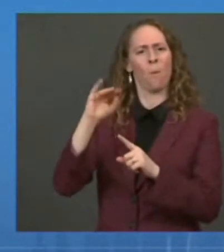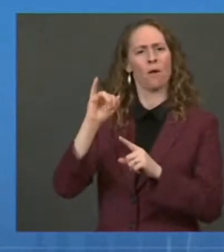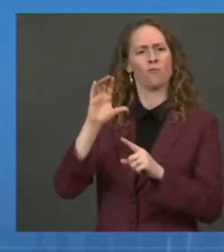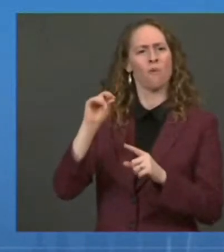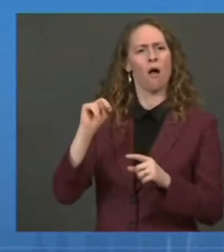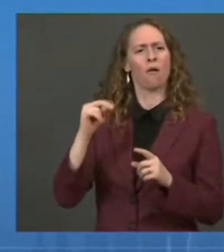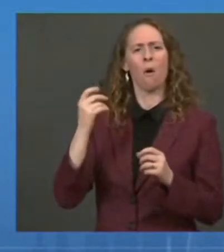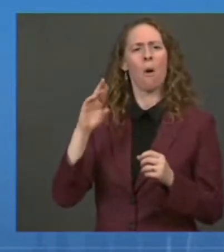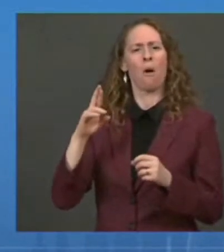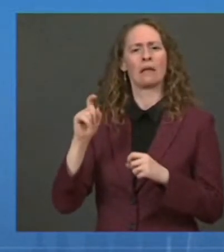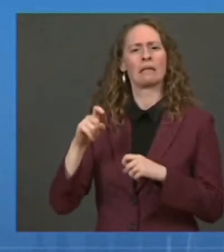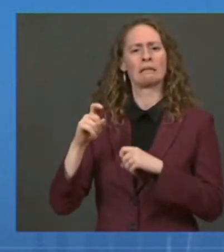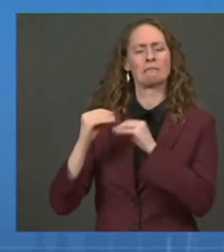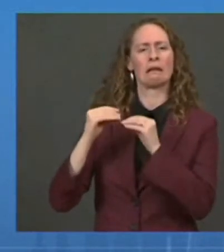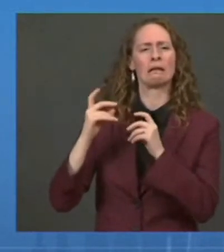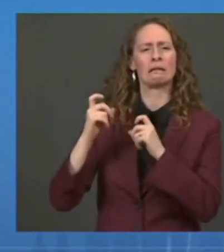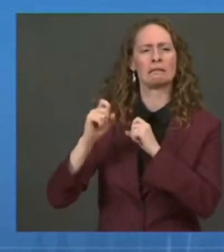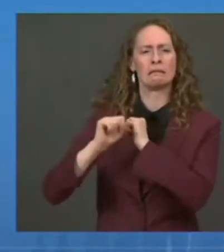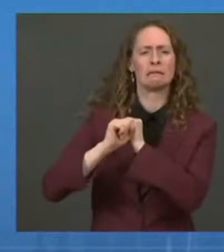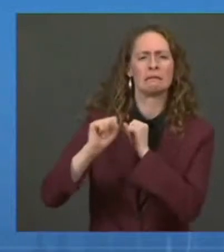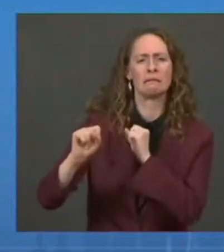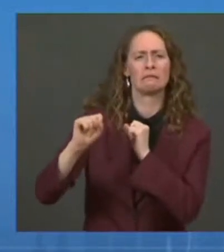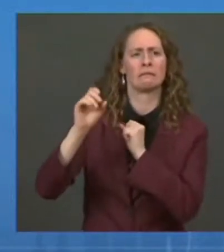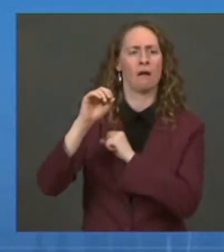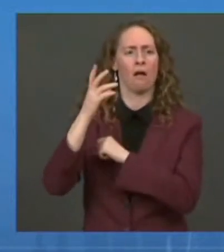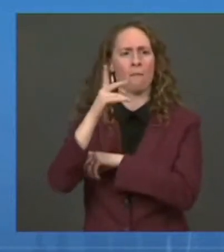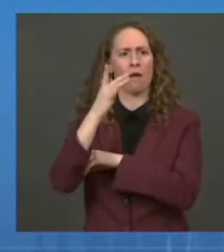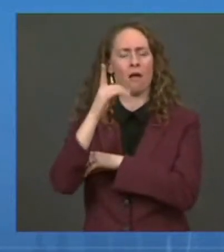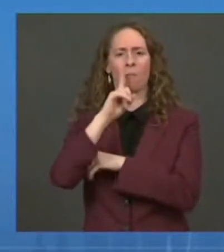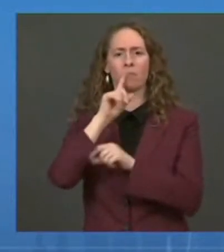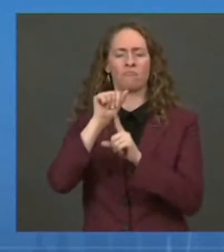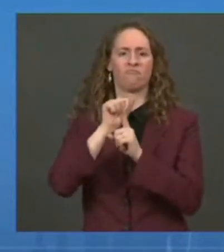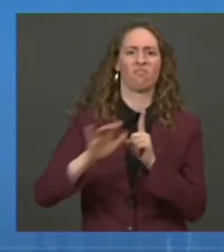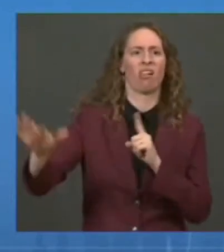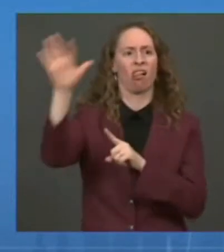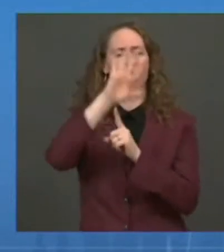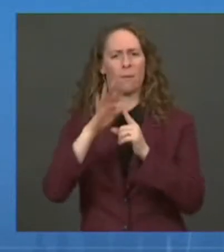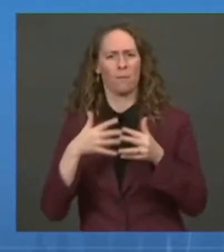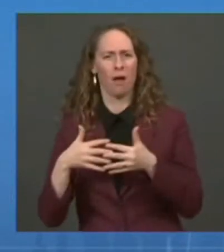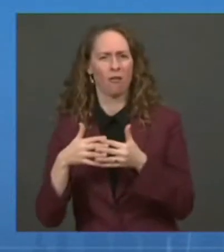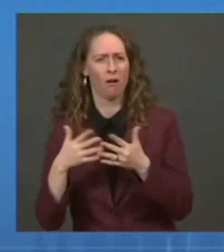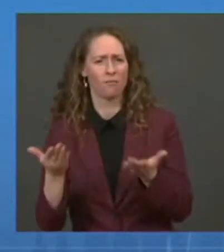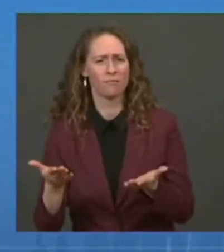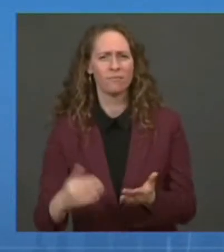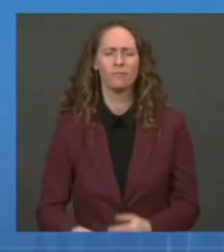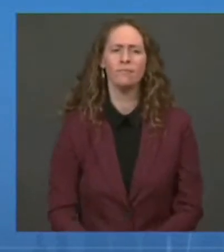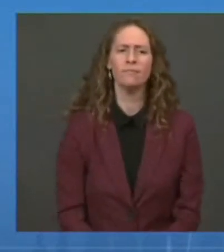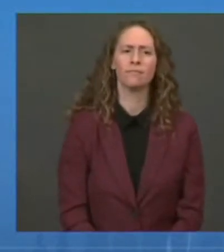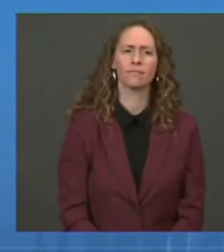MONTHS BEFORE WE KNOW IF OMICRON IS GOING TO BECOME A DOMINANT VARIANT IN THE U.S.?